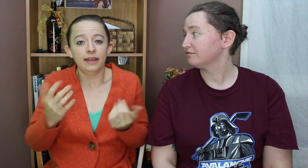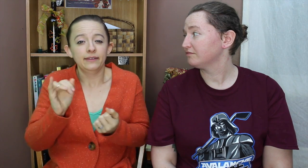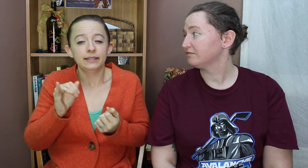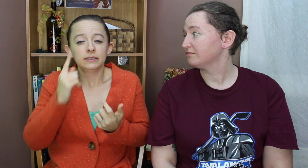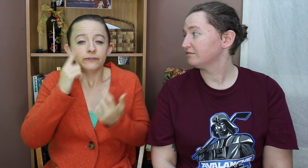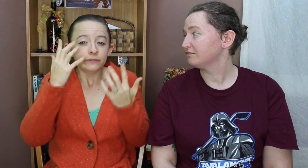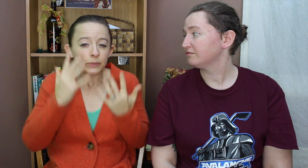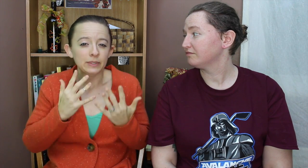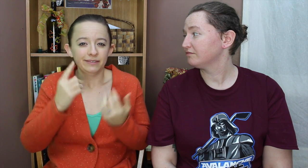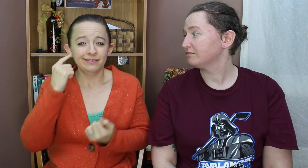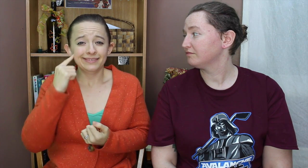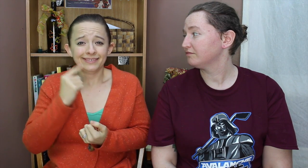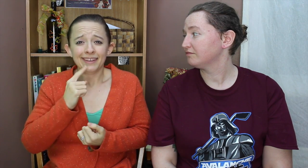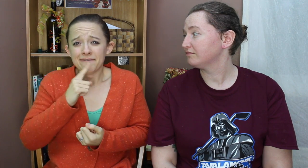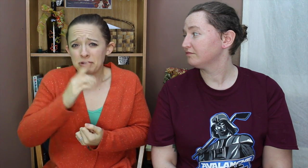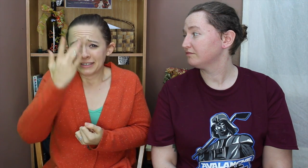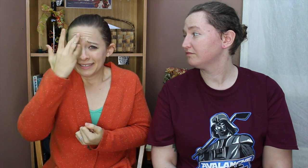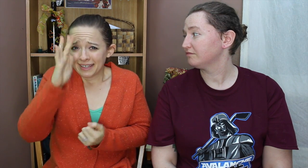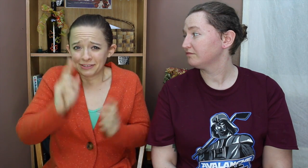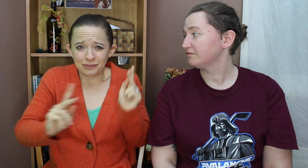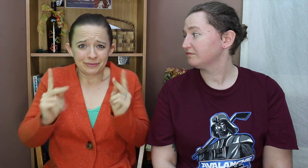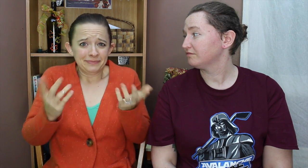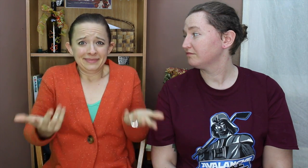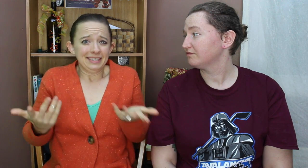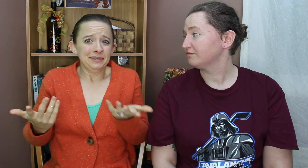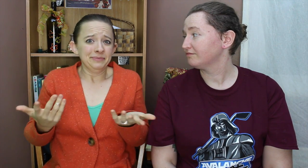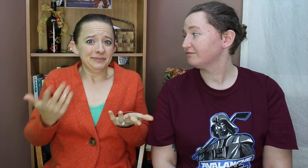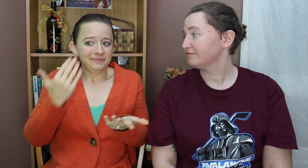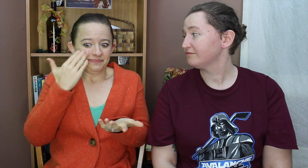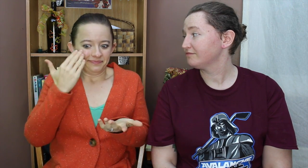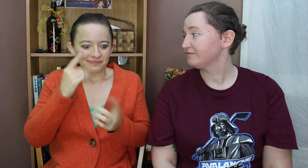good education either and it's so unfortunate because Deaf people are